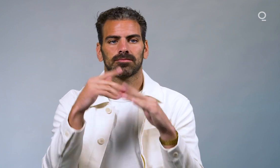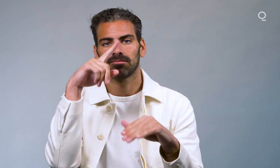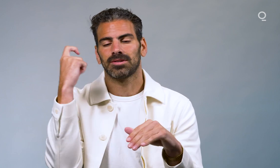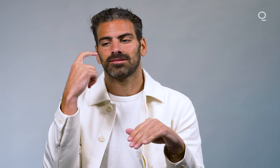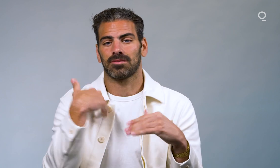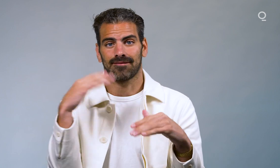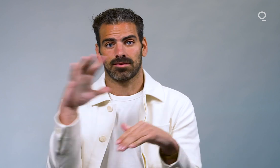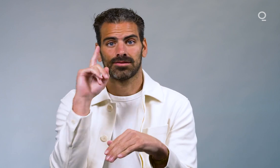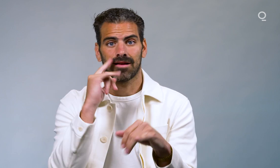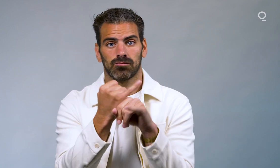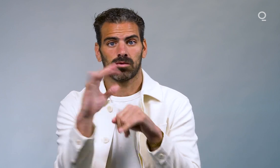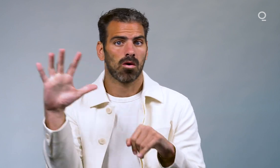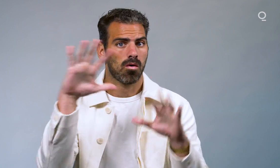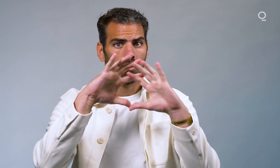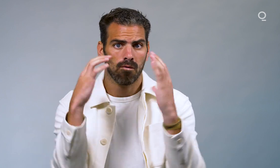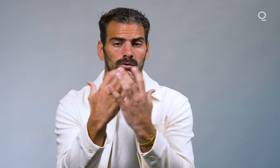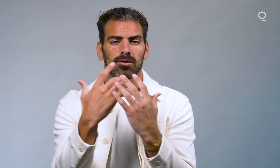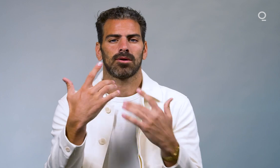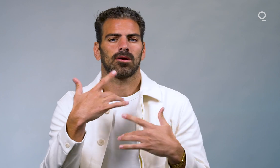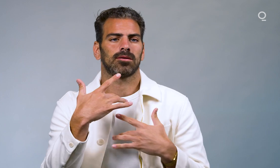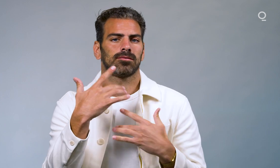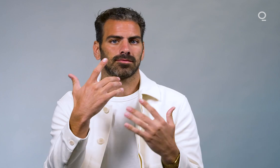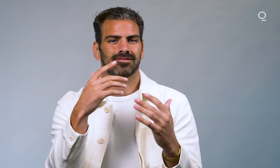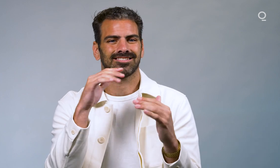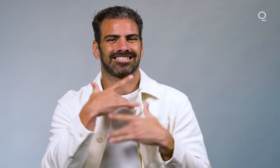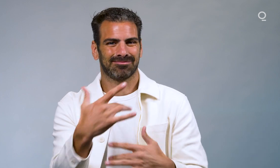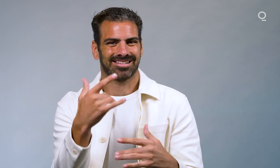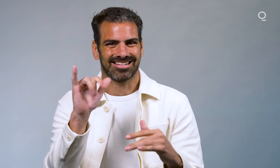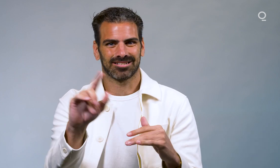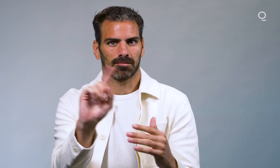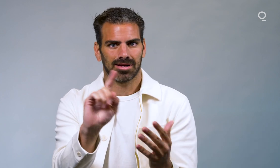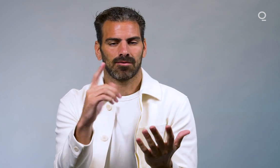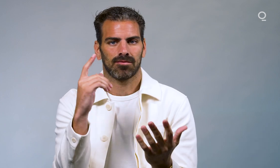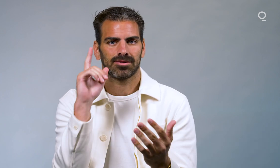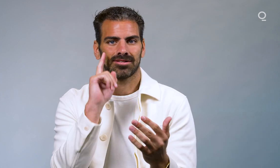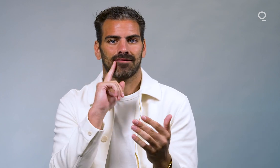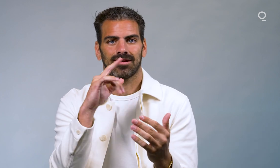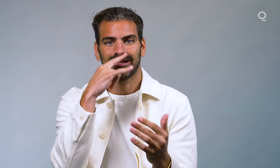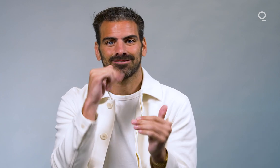It was a very large problem in the community. Deaf schools all over were faced with an entirely new issue